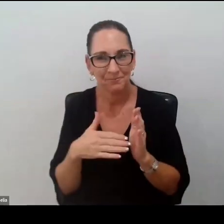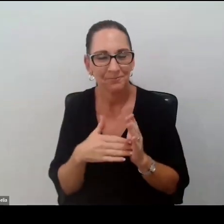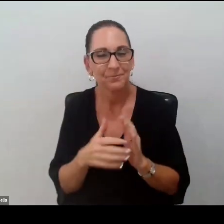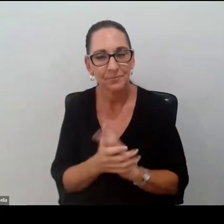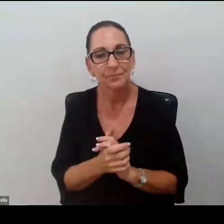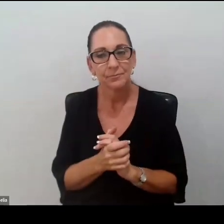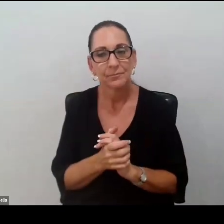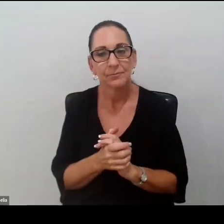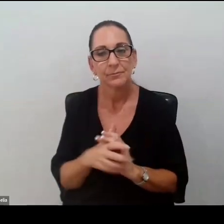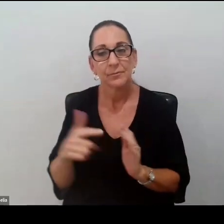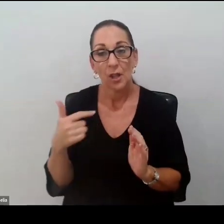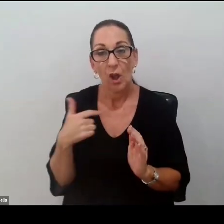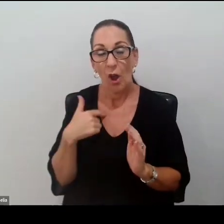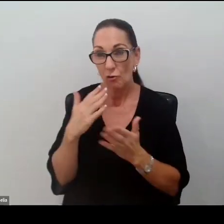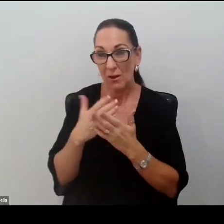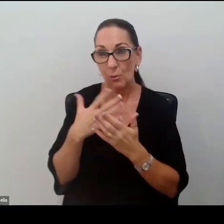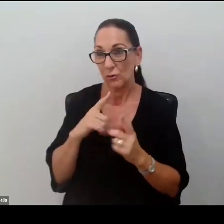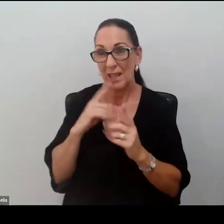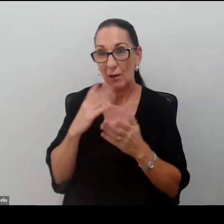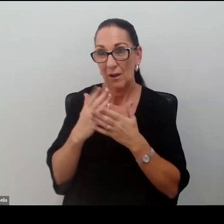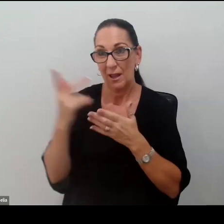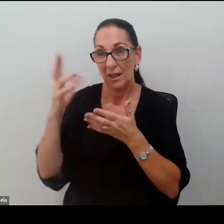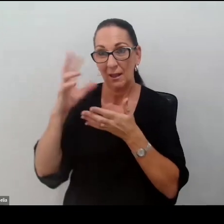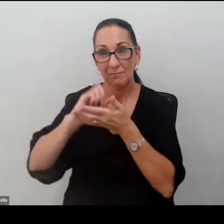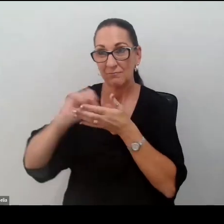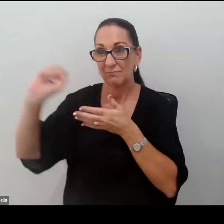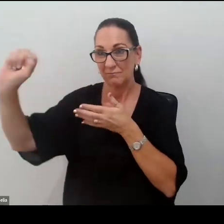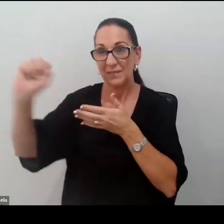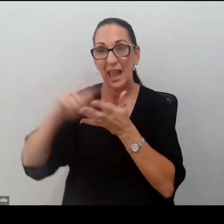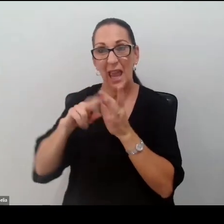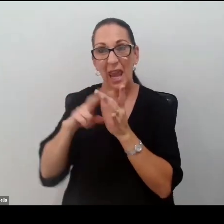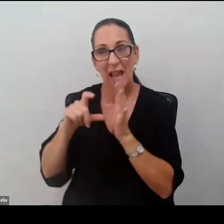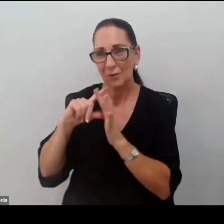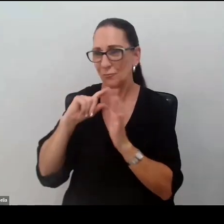that sovereignty was never ceded, and that, and welcome all Aboriginal and Torres Strait Islanders